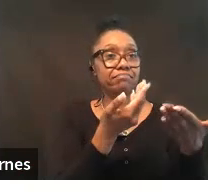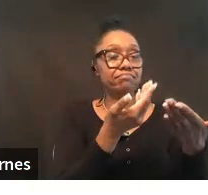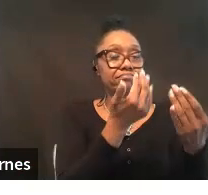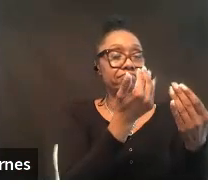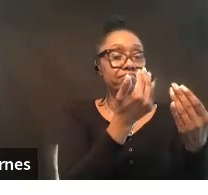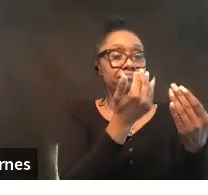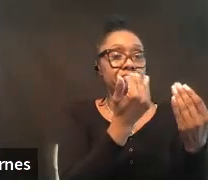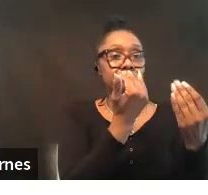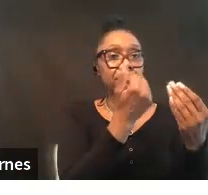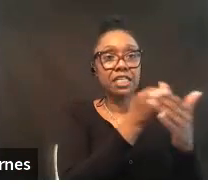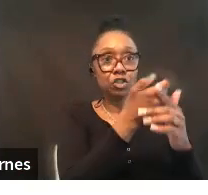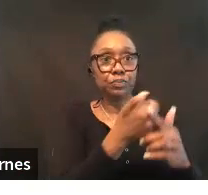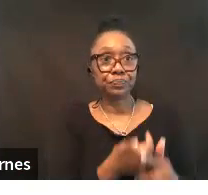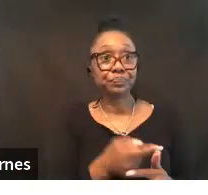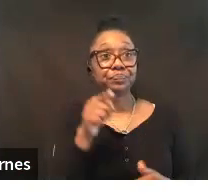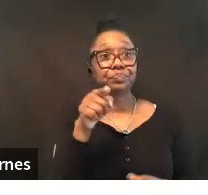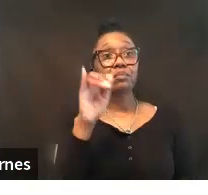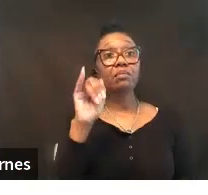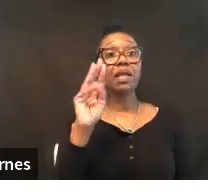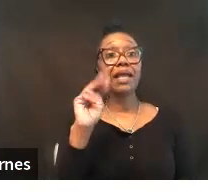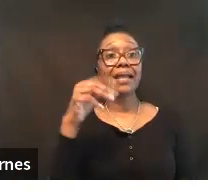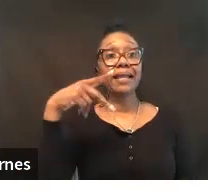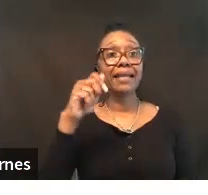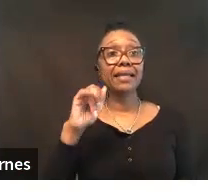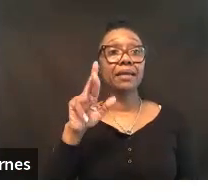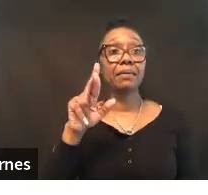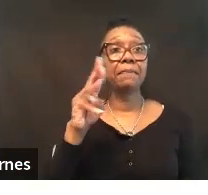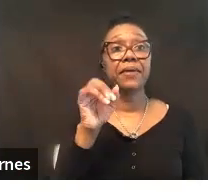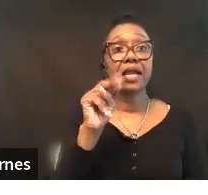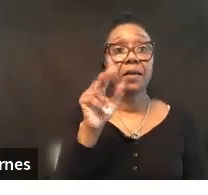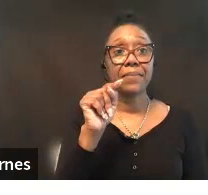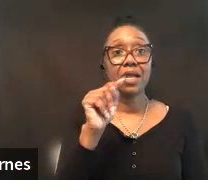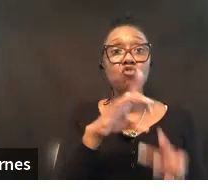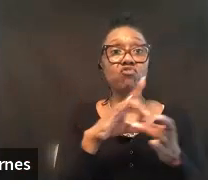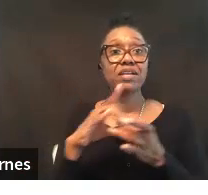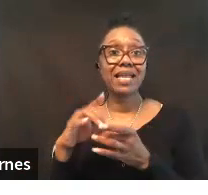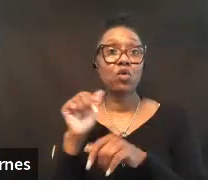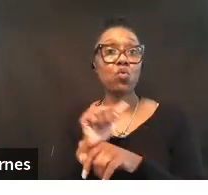The impairment related work expense. It's related to the disability or impairment for which a person.